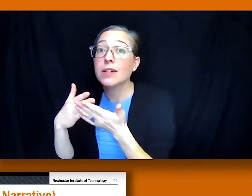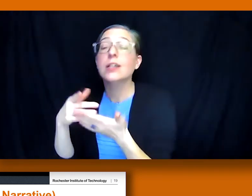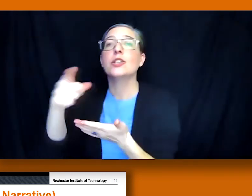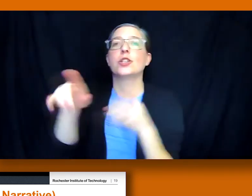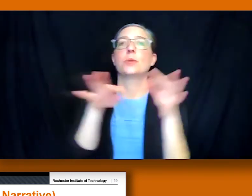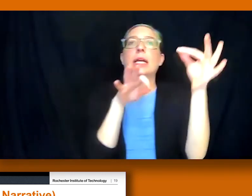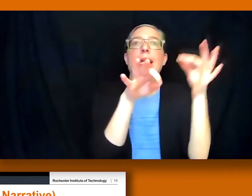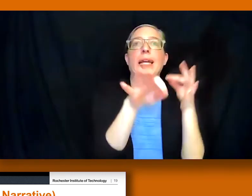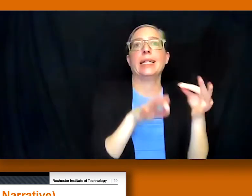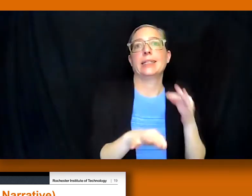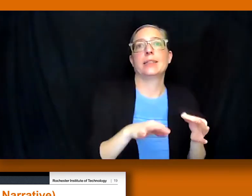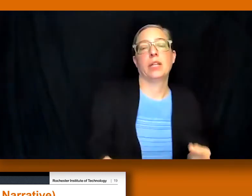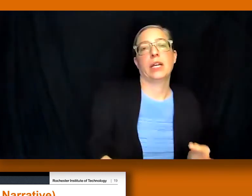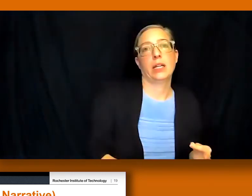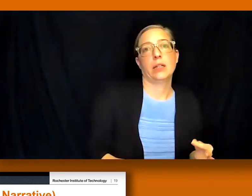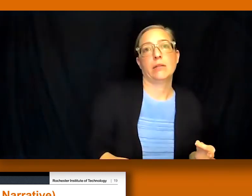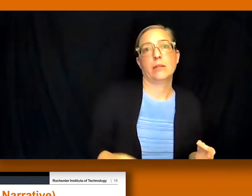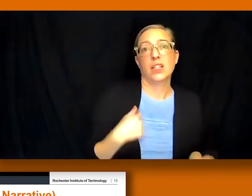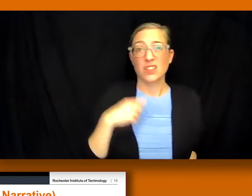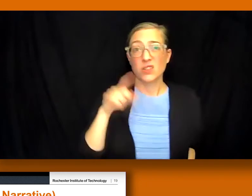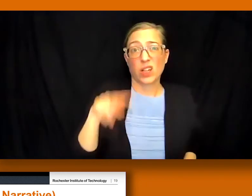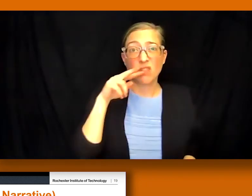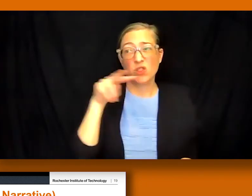So justify everything, every little bit of travel,